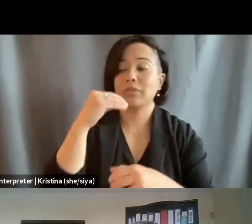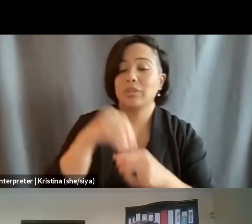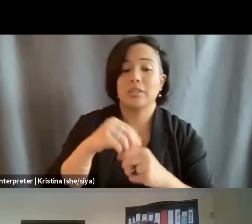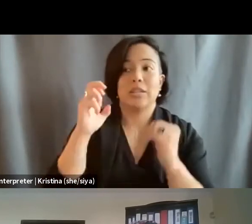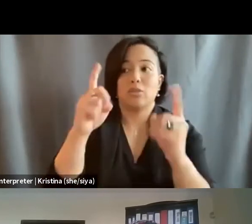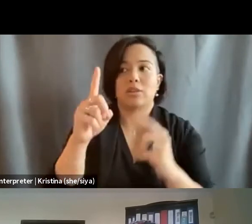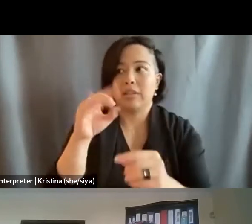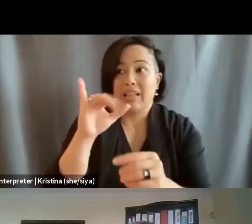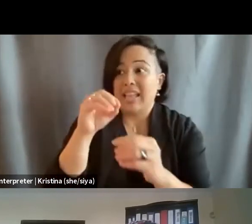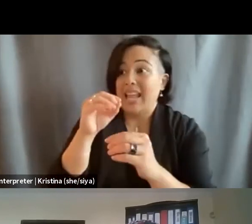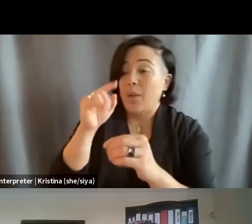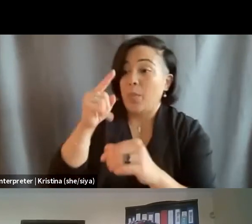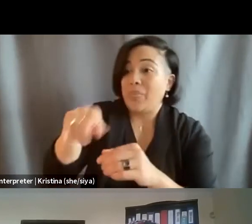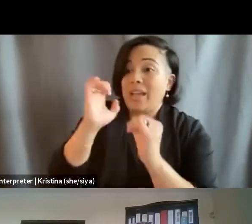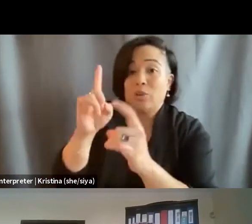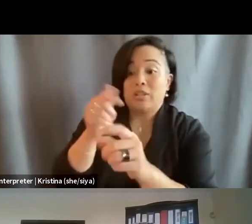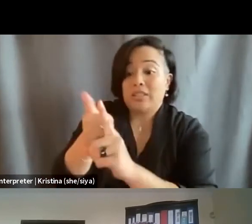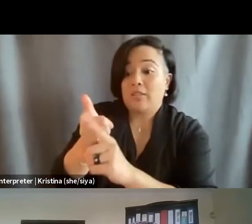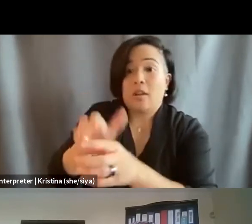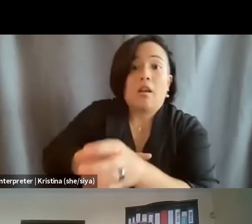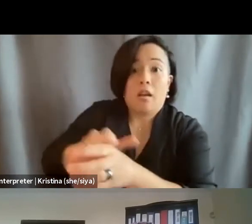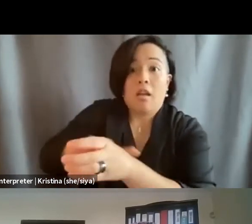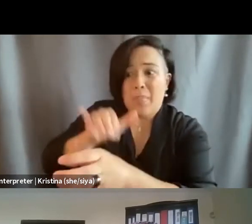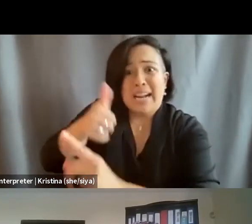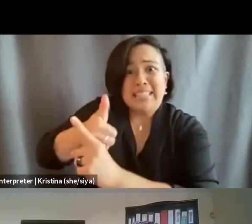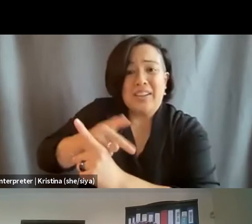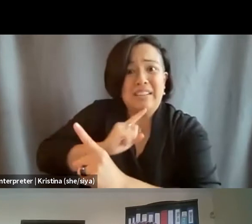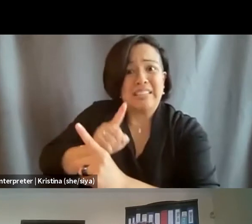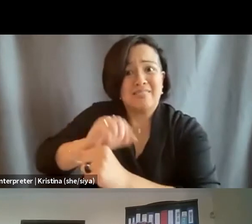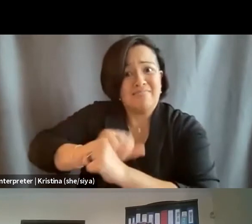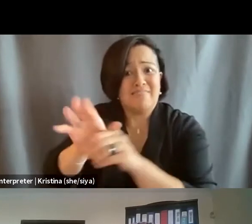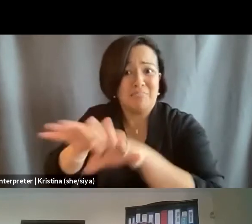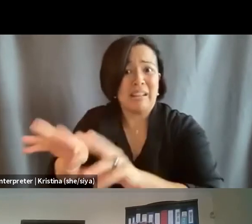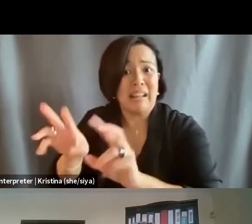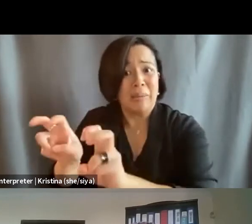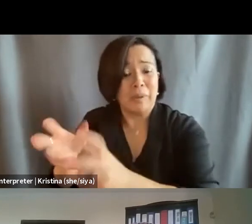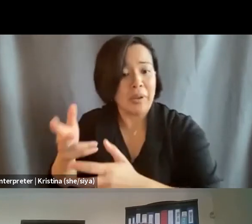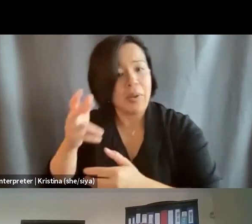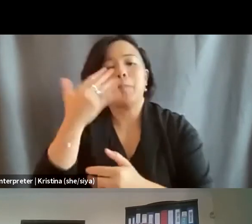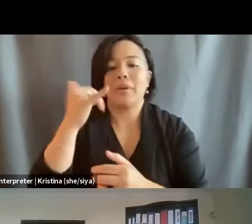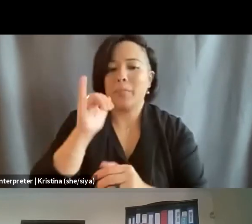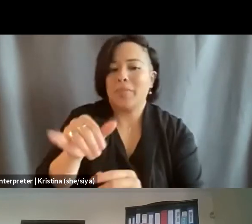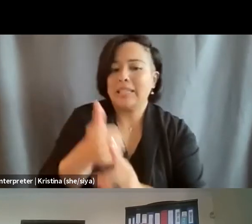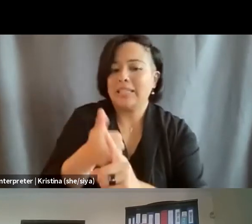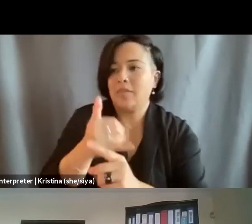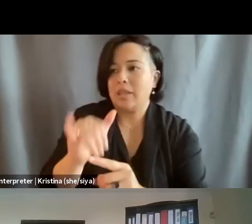have seen during the And I went to agree also that because crisis.